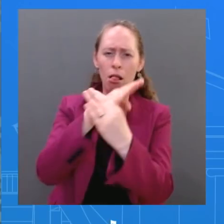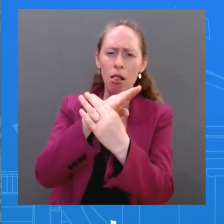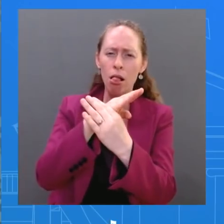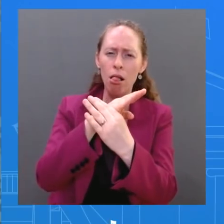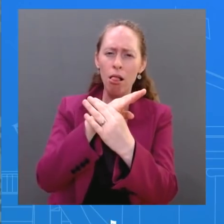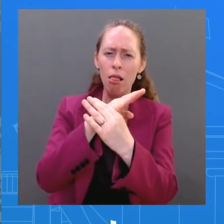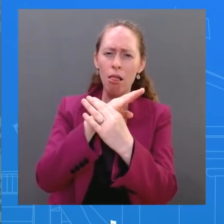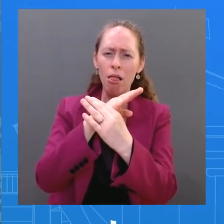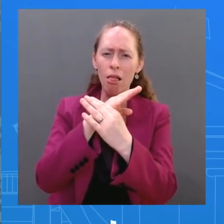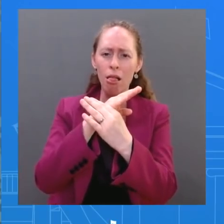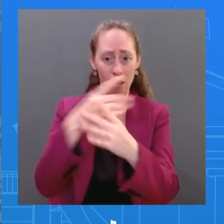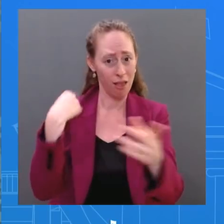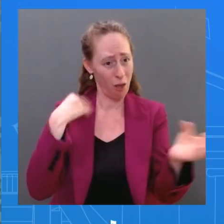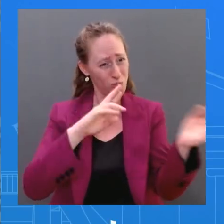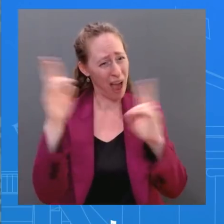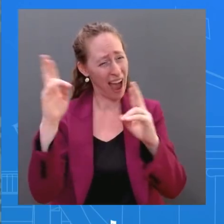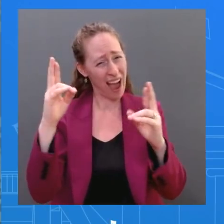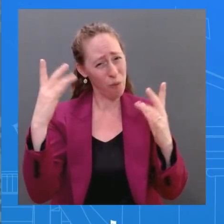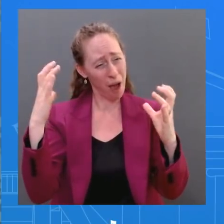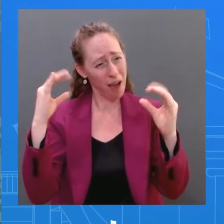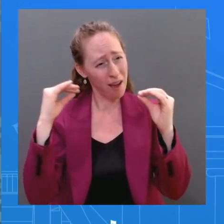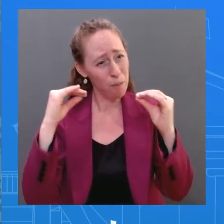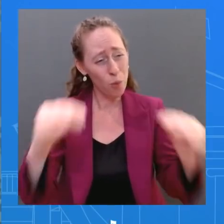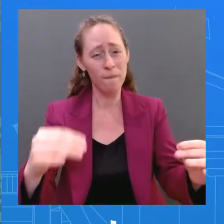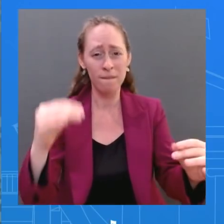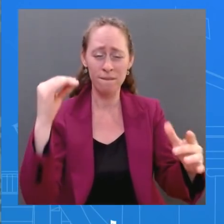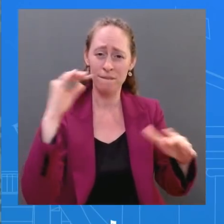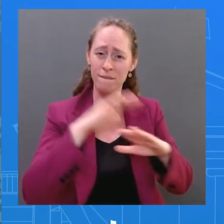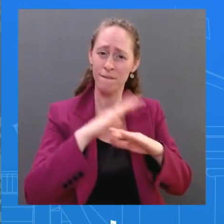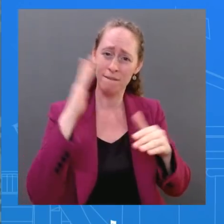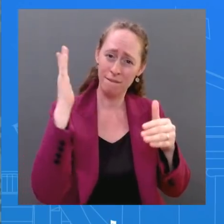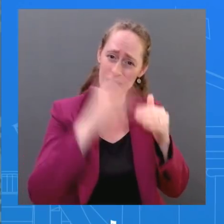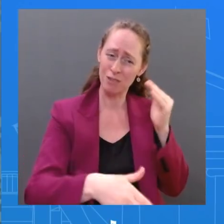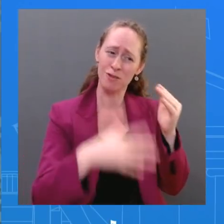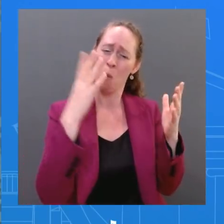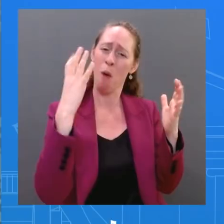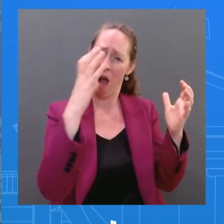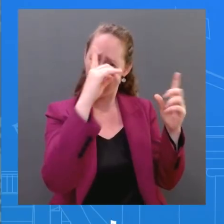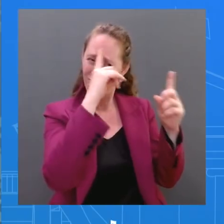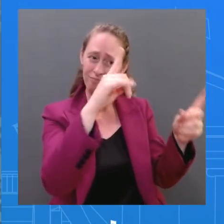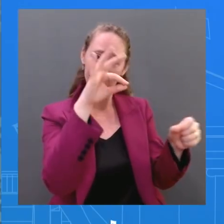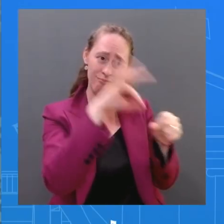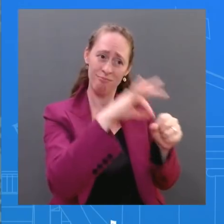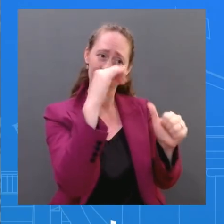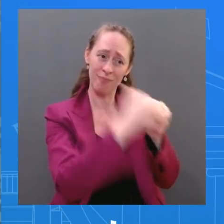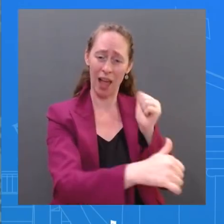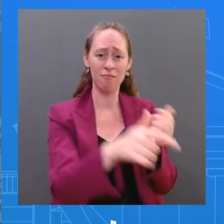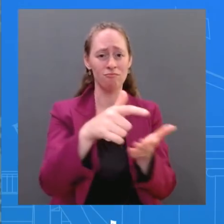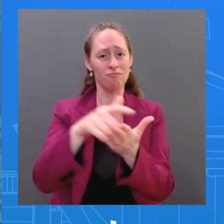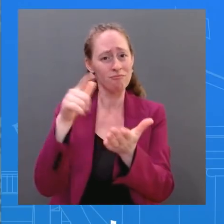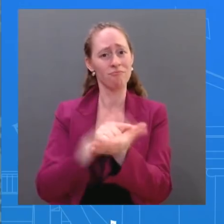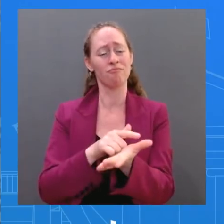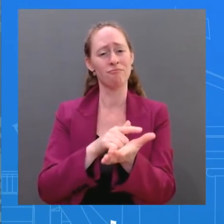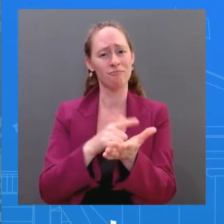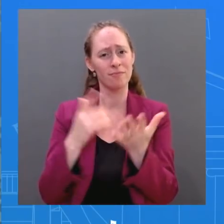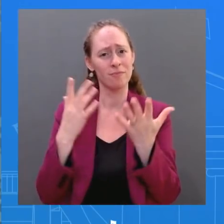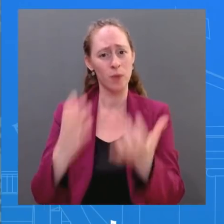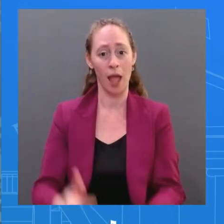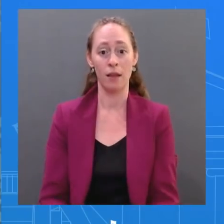of negotiating and pass this bill. It's now or never to do this. Other countries aren't waiting.